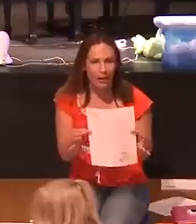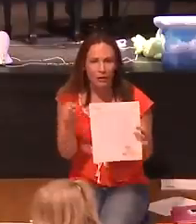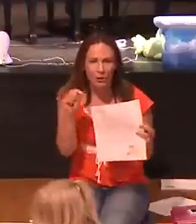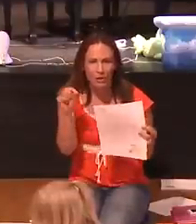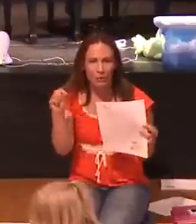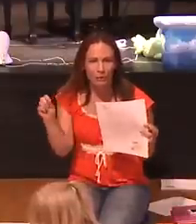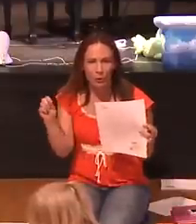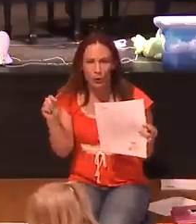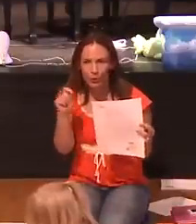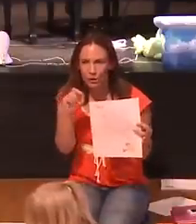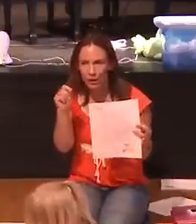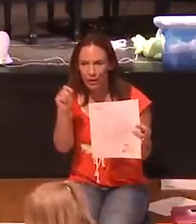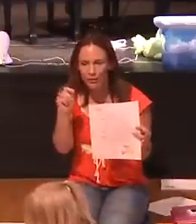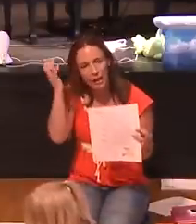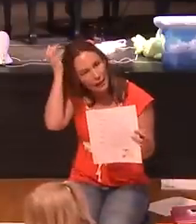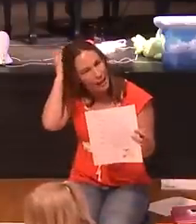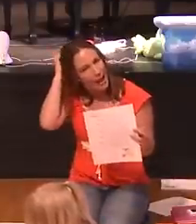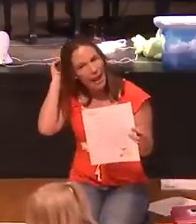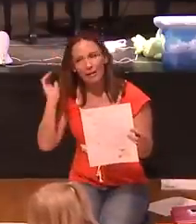And, again, you can do a W for word or just check it off for sign.